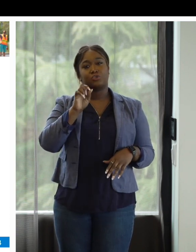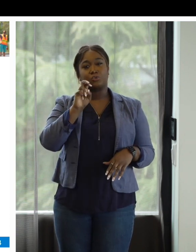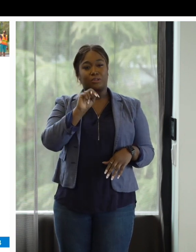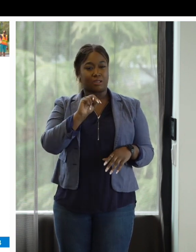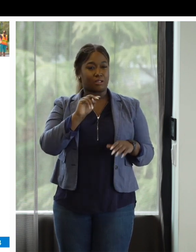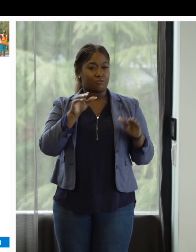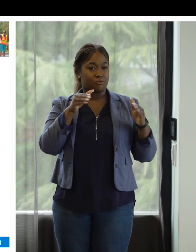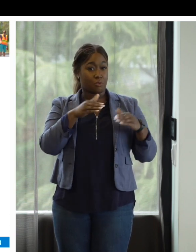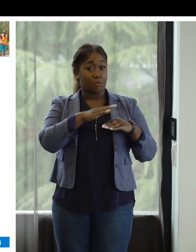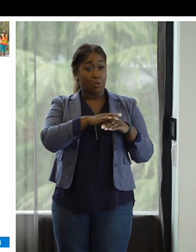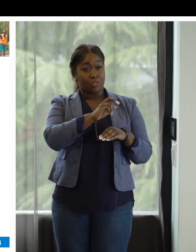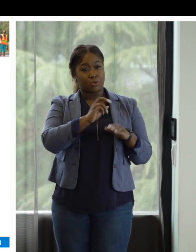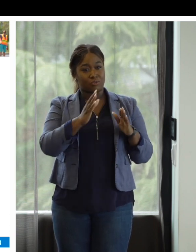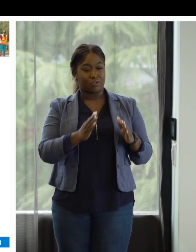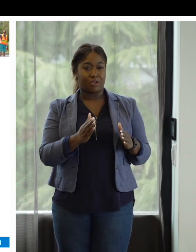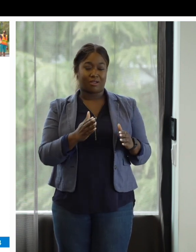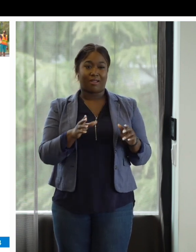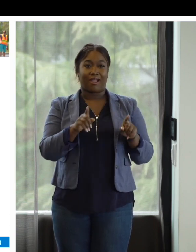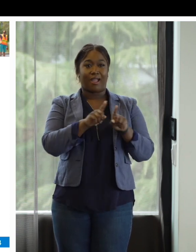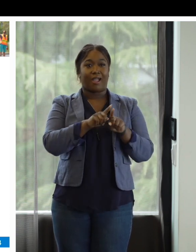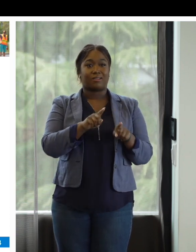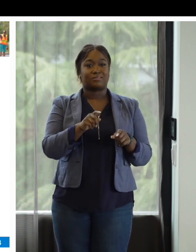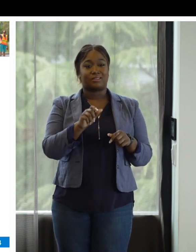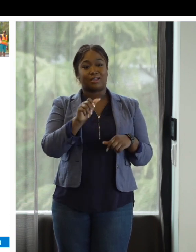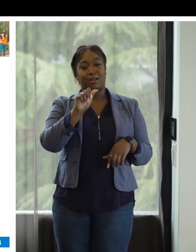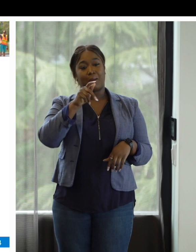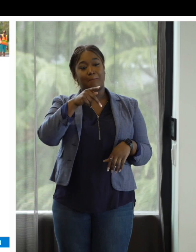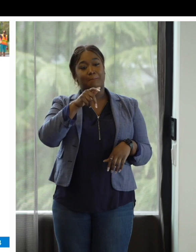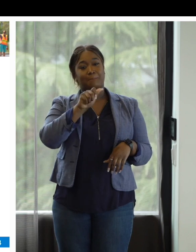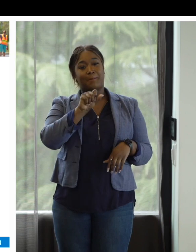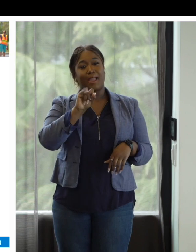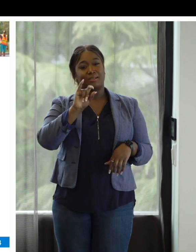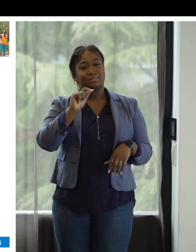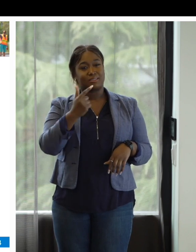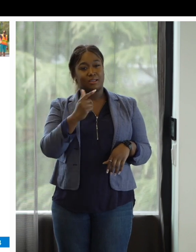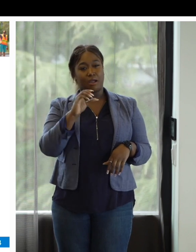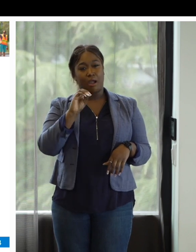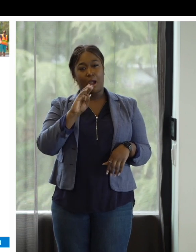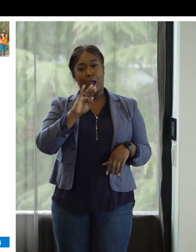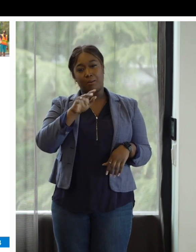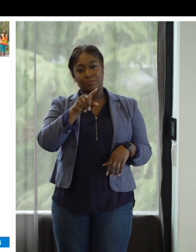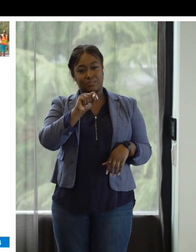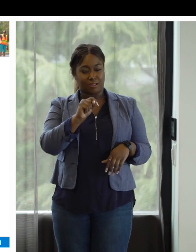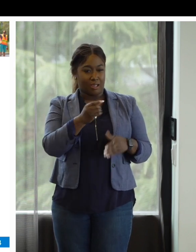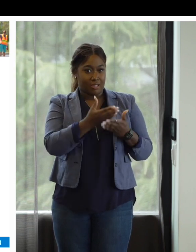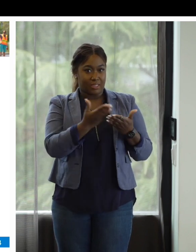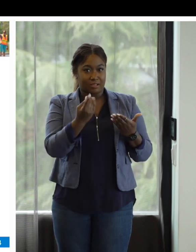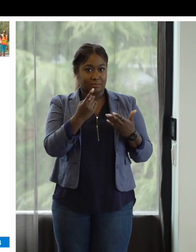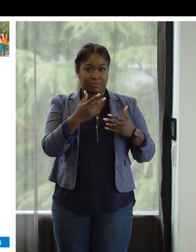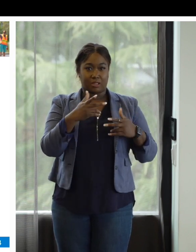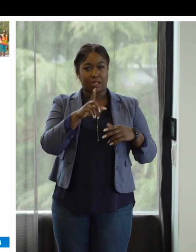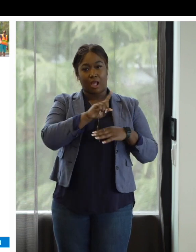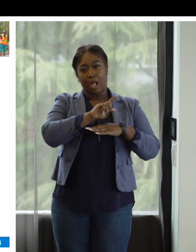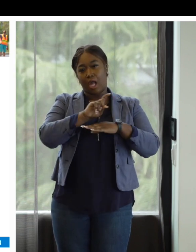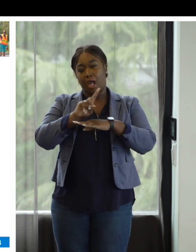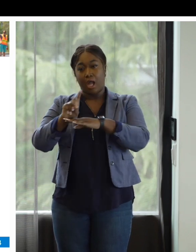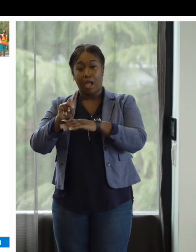object and we turned that around and said, we need more information about